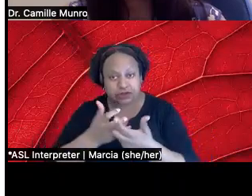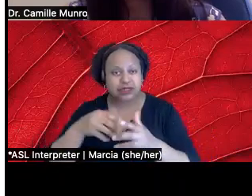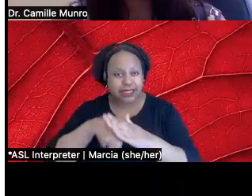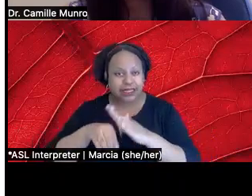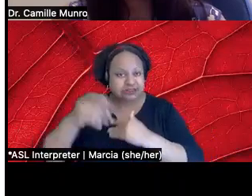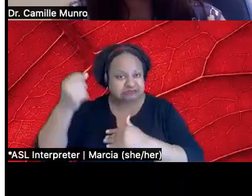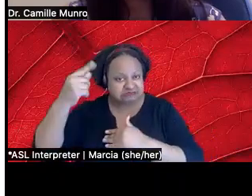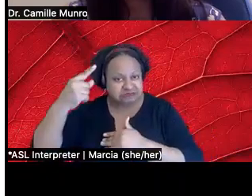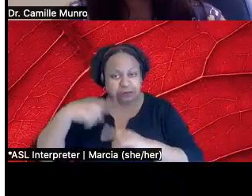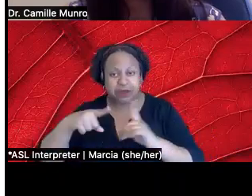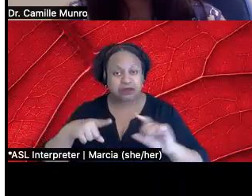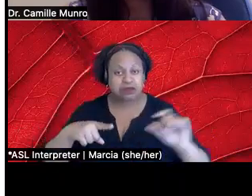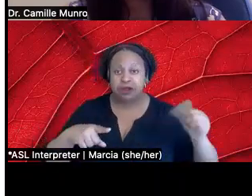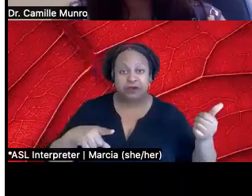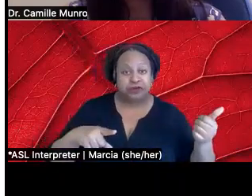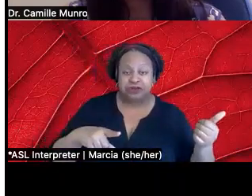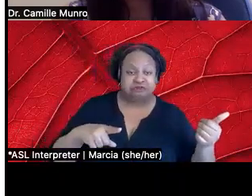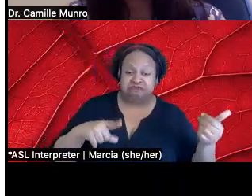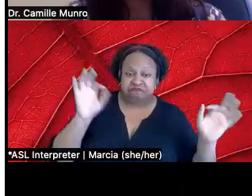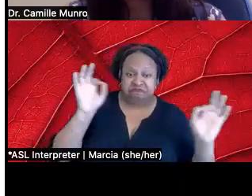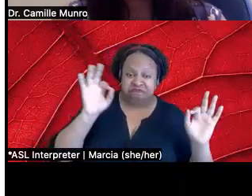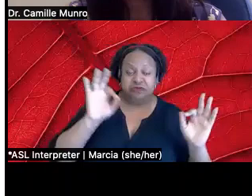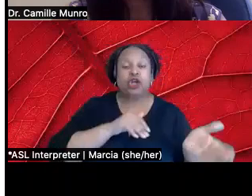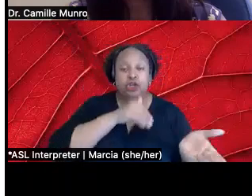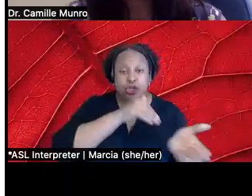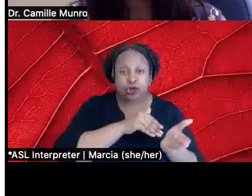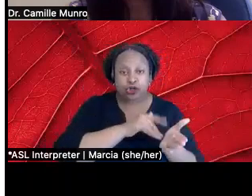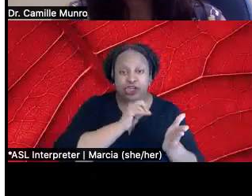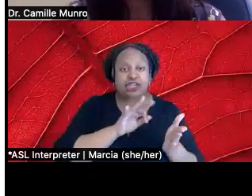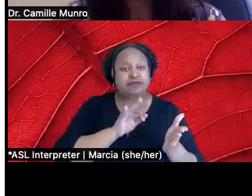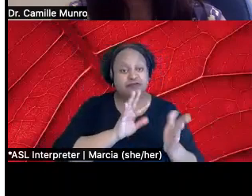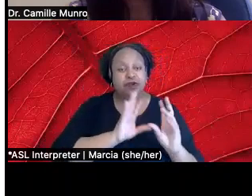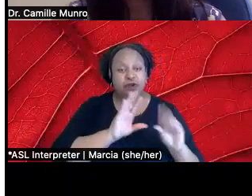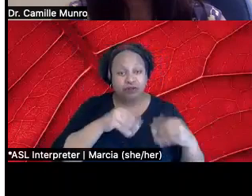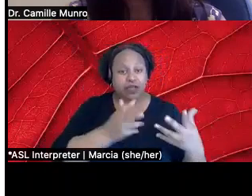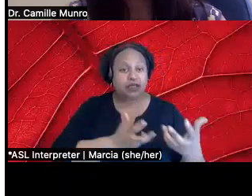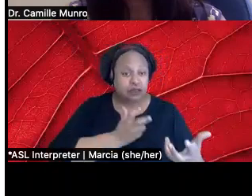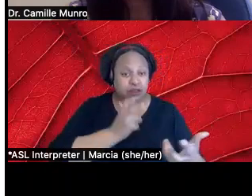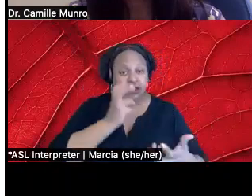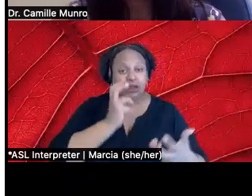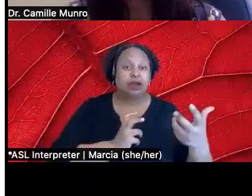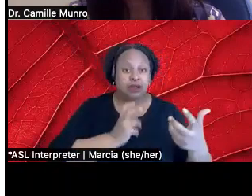practice with the same quality when they're accommodated appropriately for the disabilities.